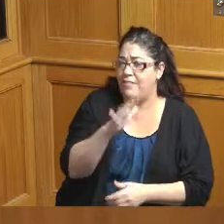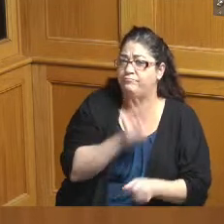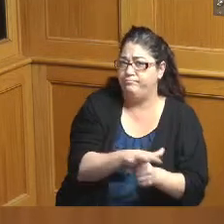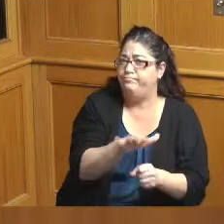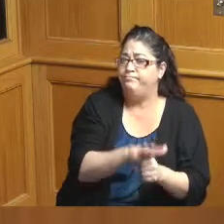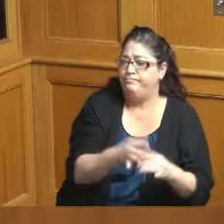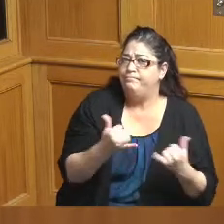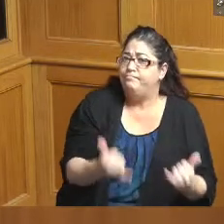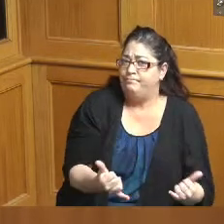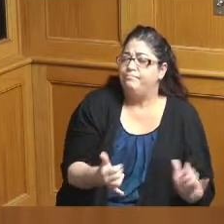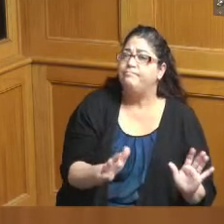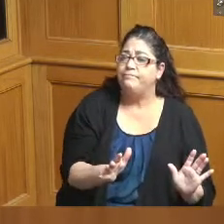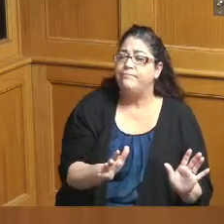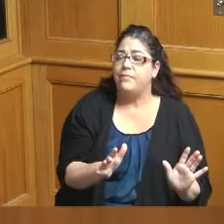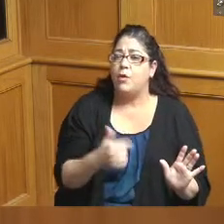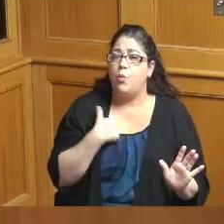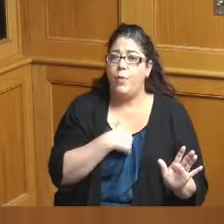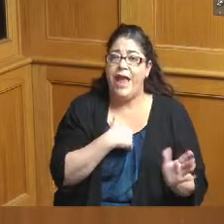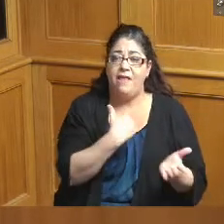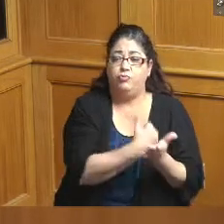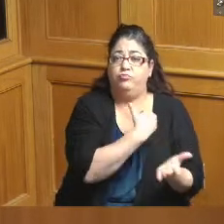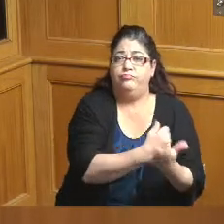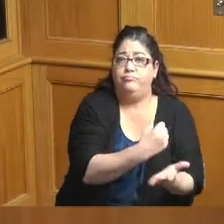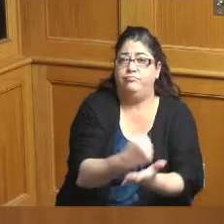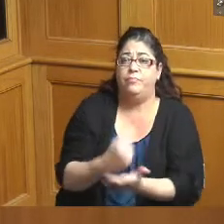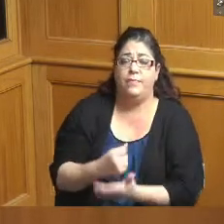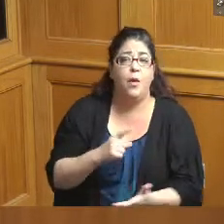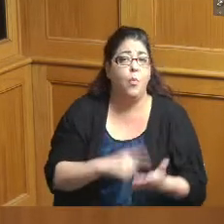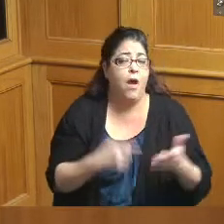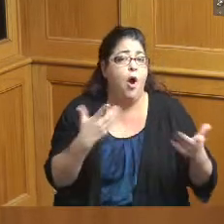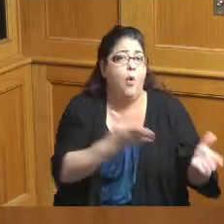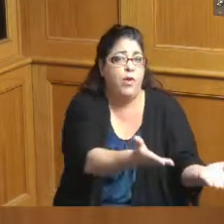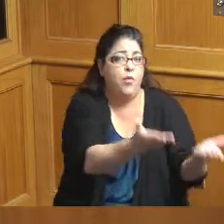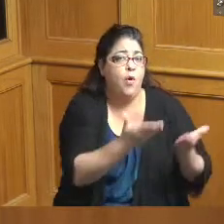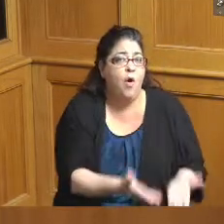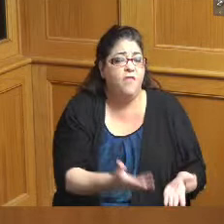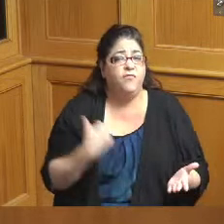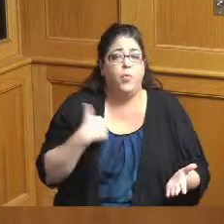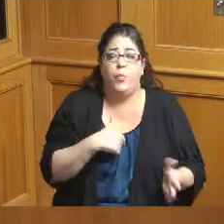front of us that we need to take advantage of with what we already have so we we are we're